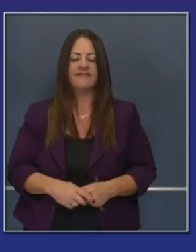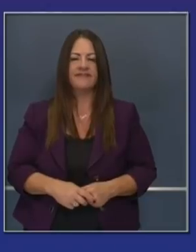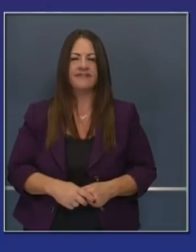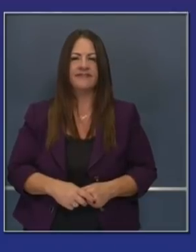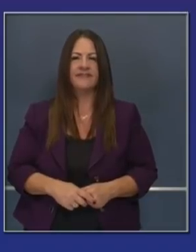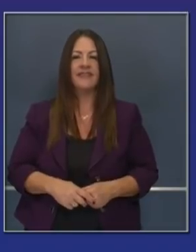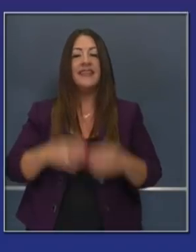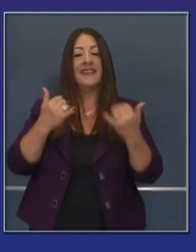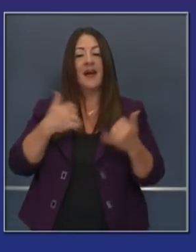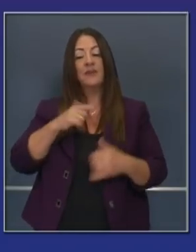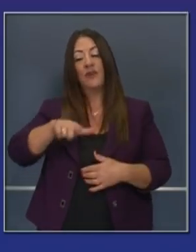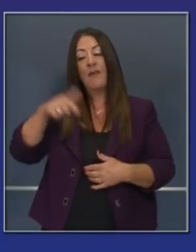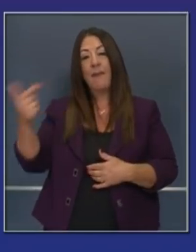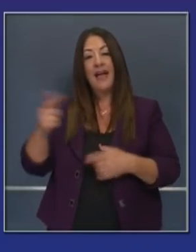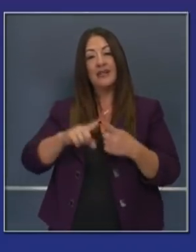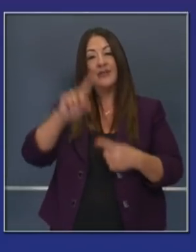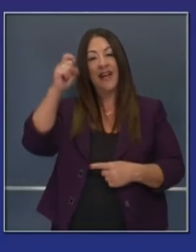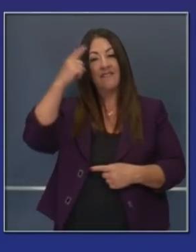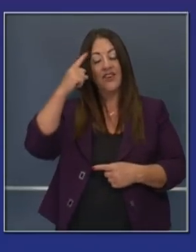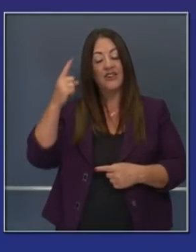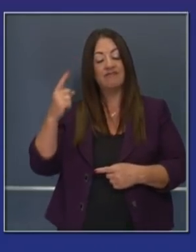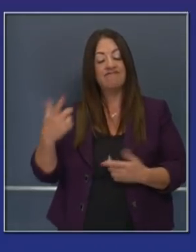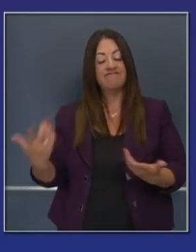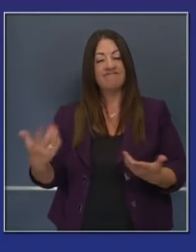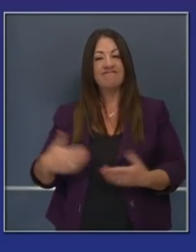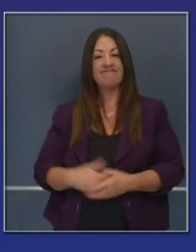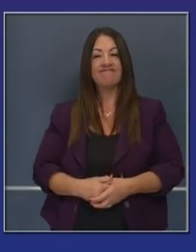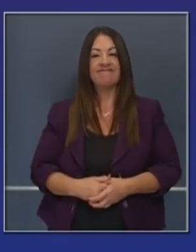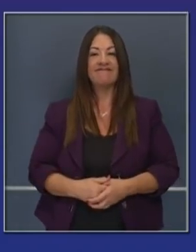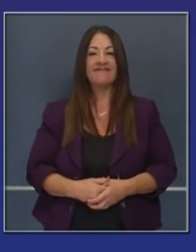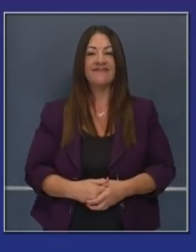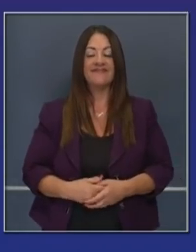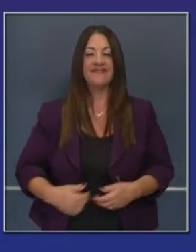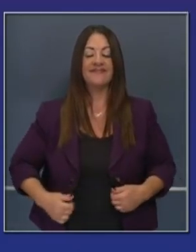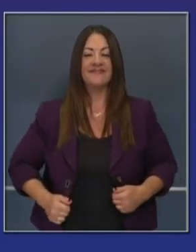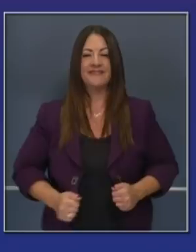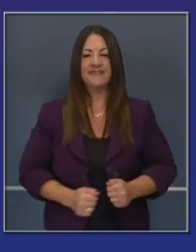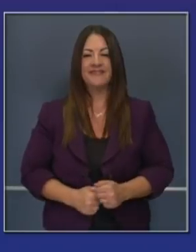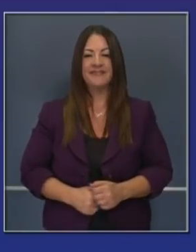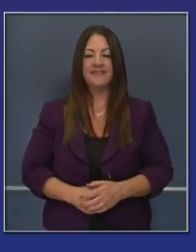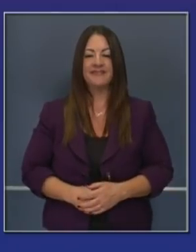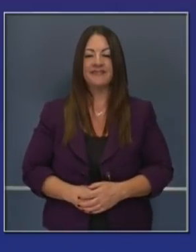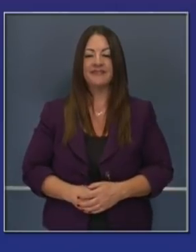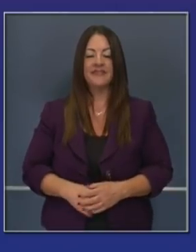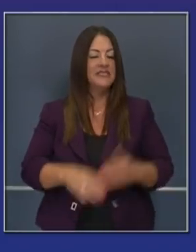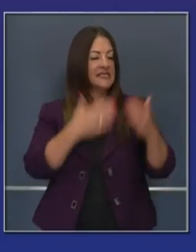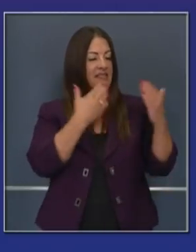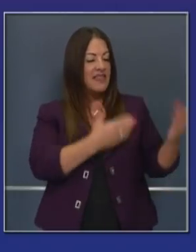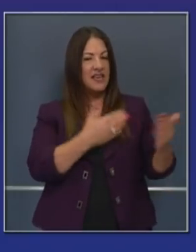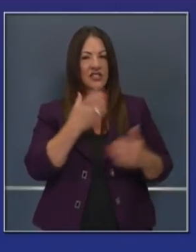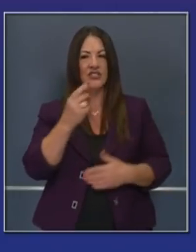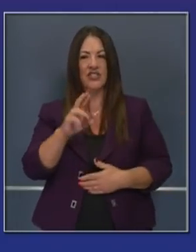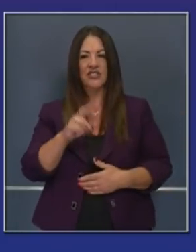PARTNERSHIP WITH OUR LOCAL PARTNERS TO MAKE SURE TRANSMISSION IS RETUESDAYED AS FAR AND AS MUCH AS POSSIBLE.